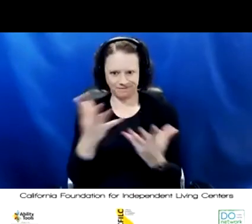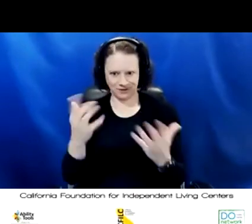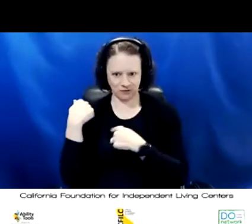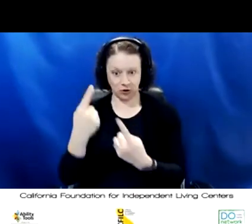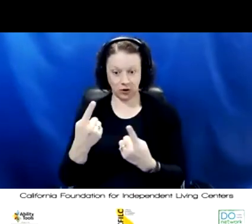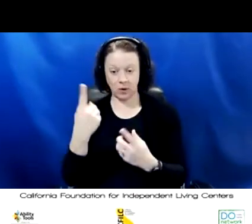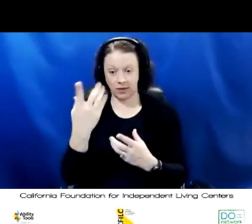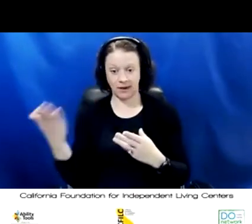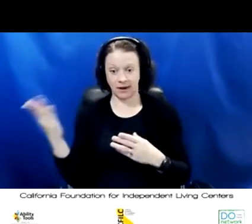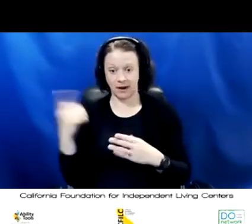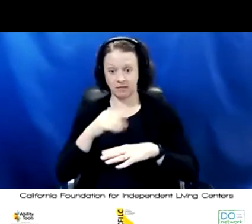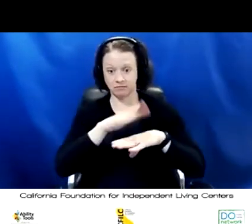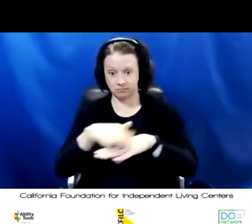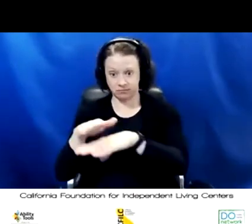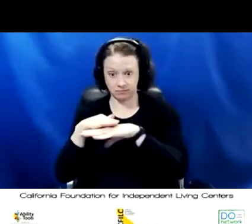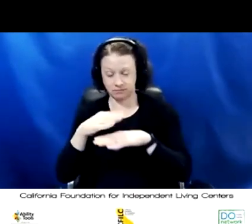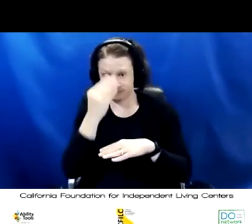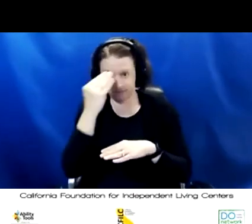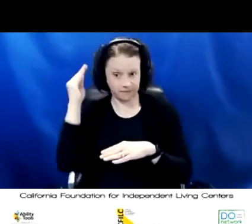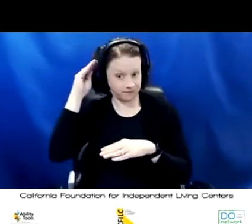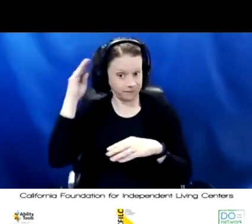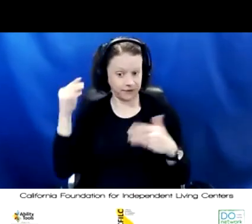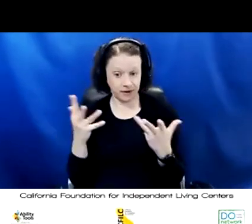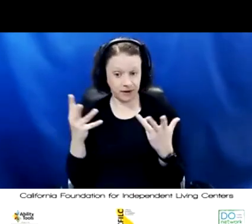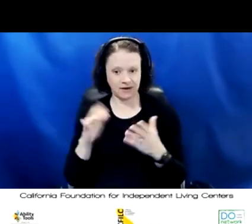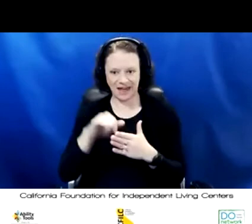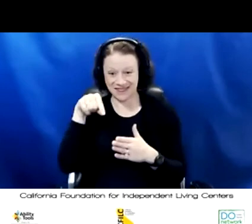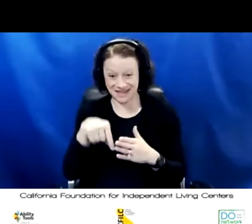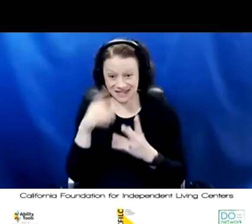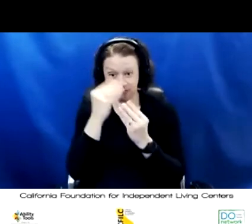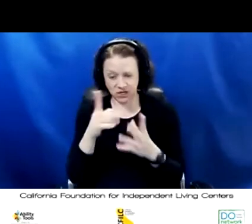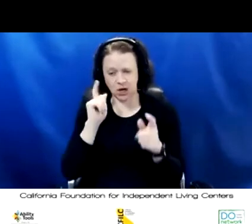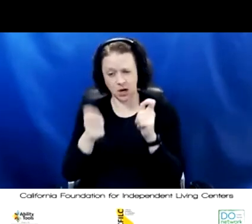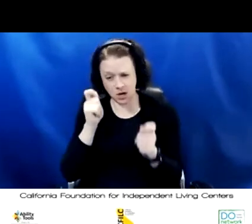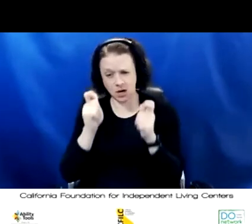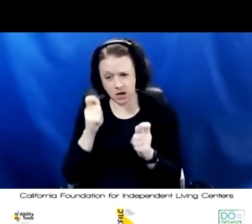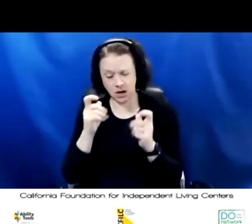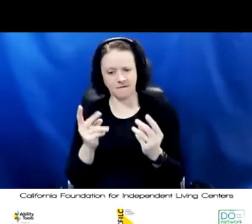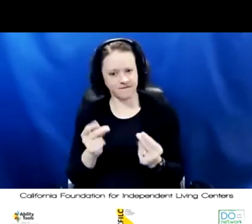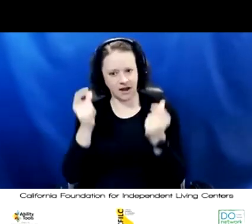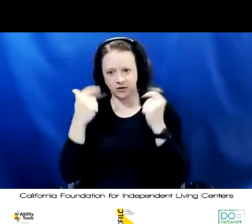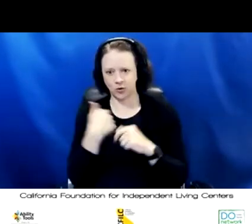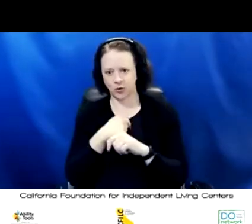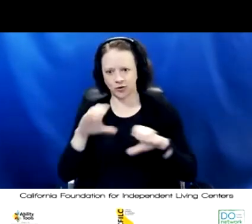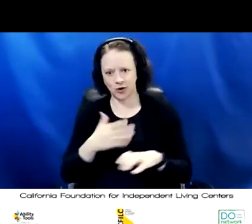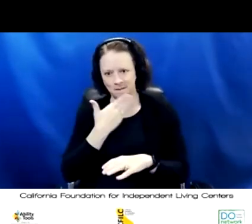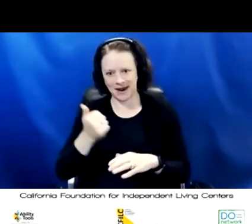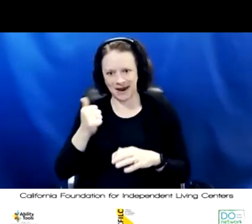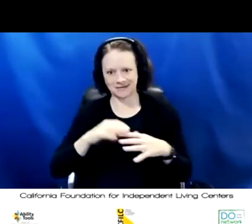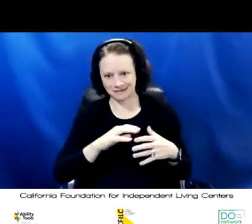when taking away from this is that this information changes so rapidly, that we're doing all of our best collectively to keep up with it.